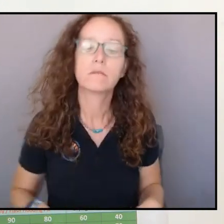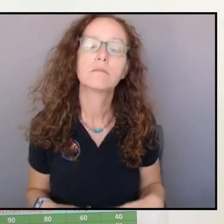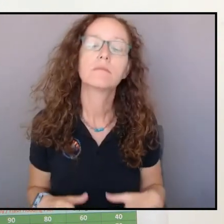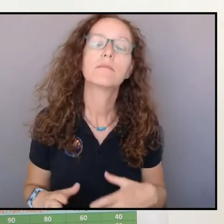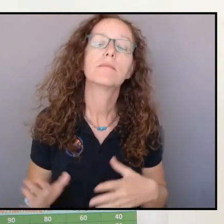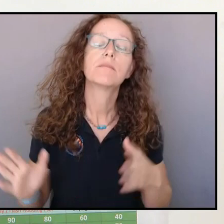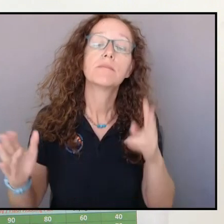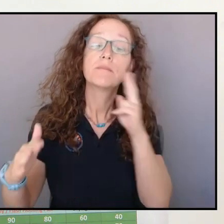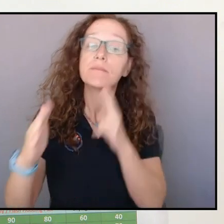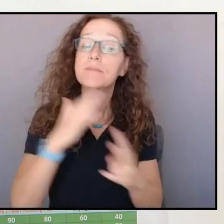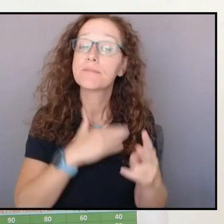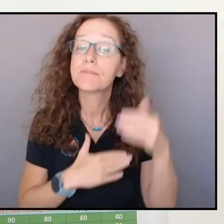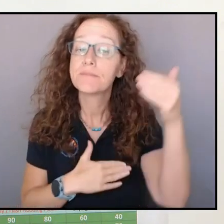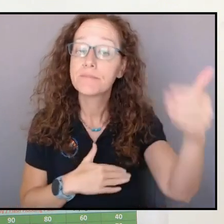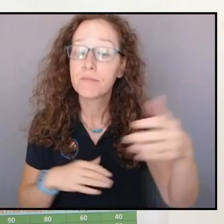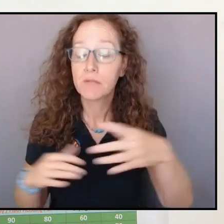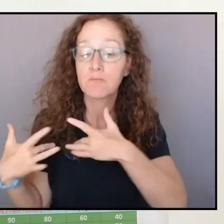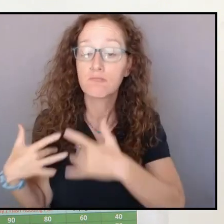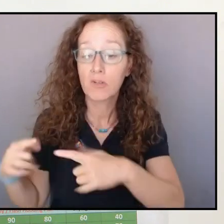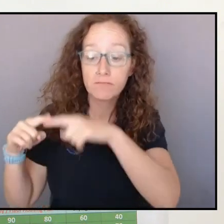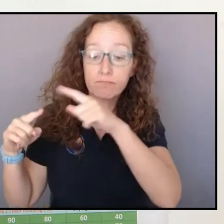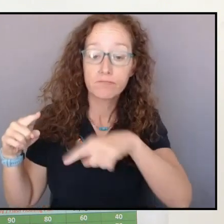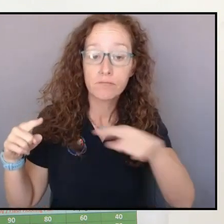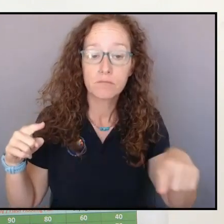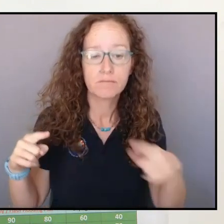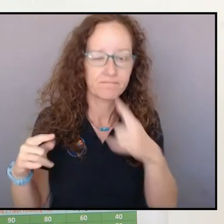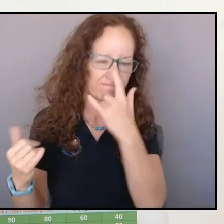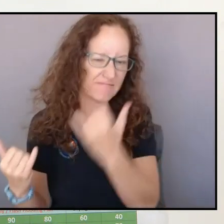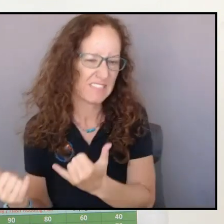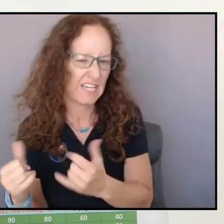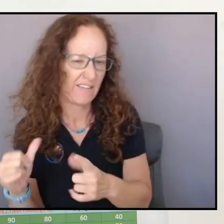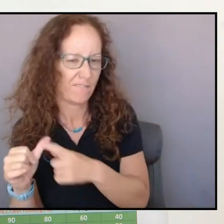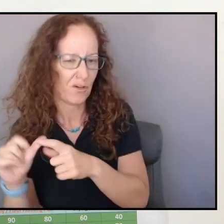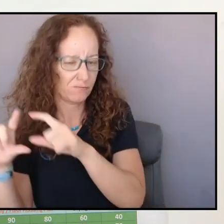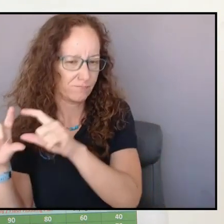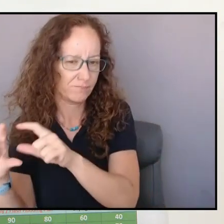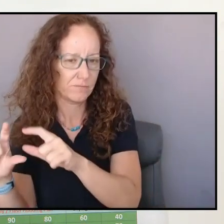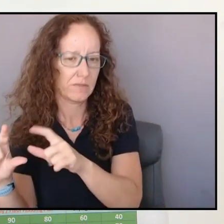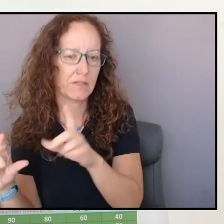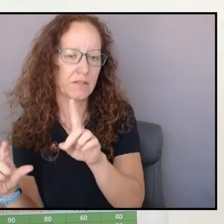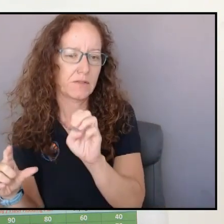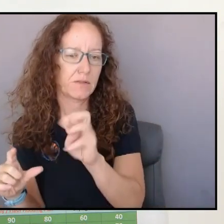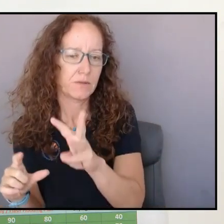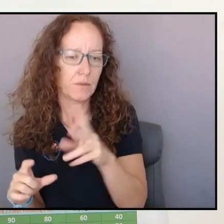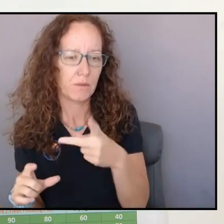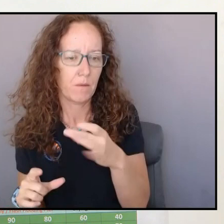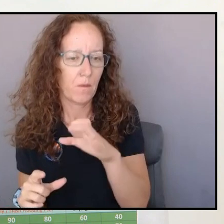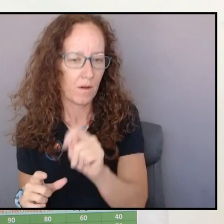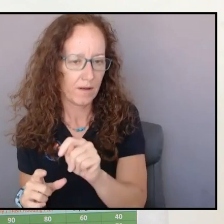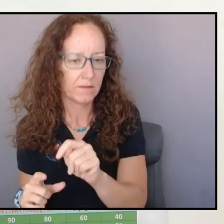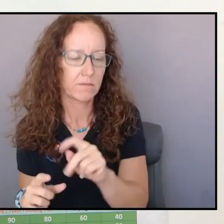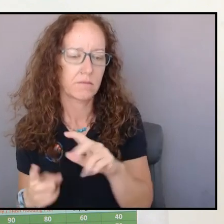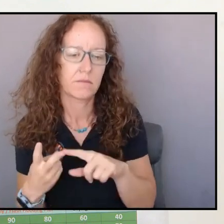you know, here we are today. Um those lower dew points, those lower RHs, little bit drier but not not totally dry, not like